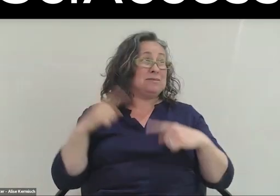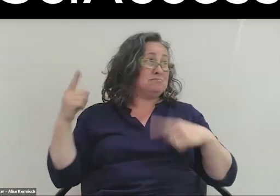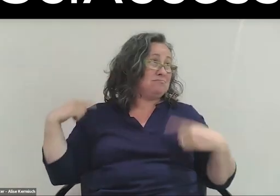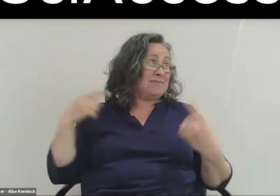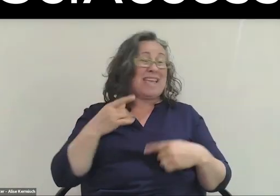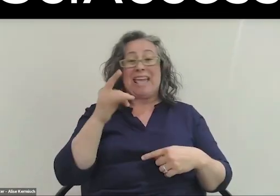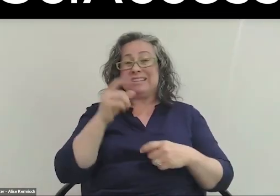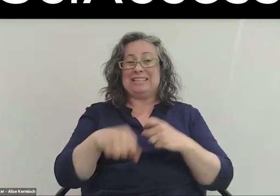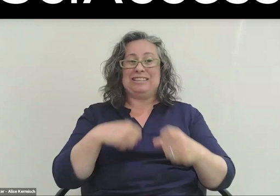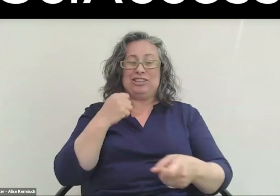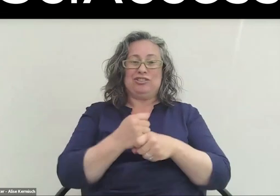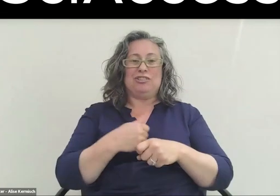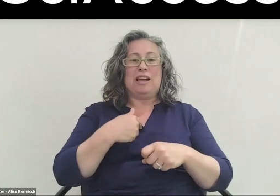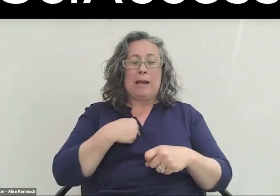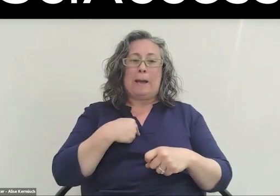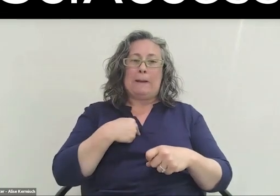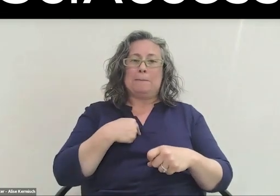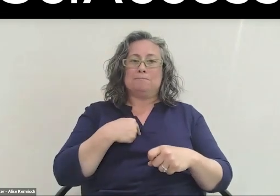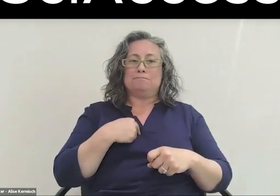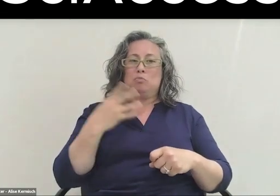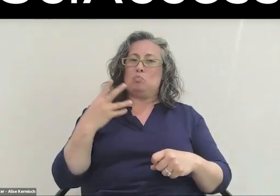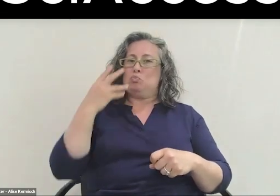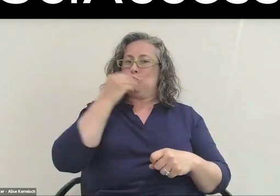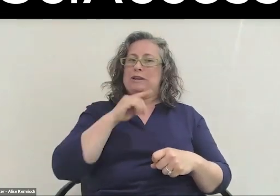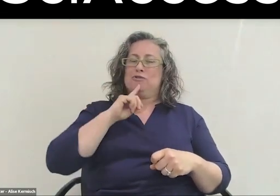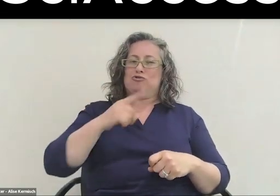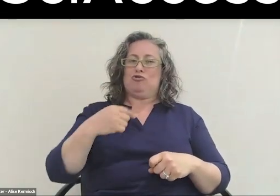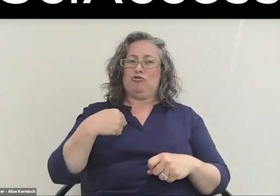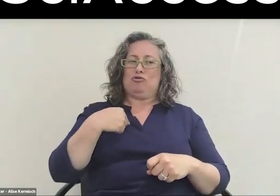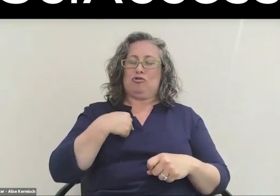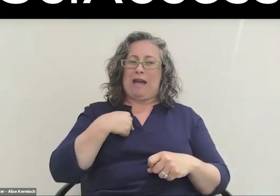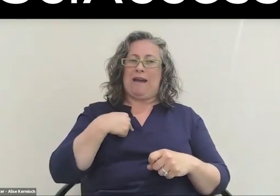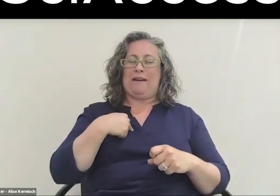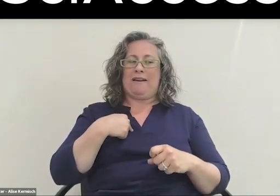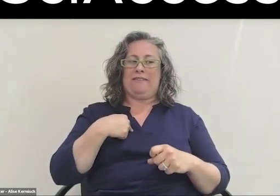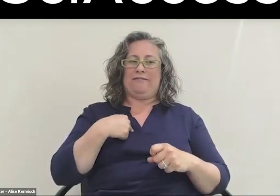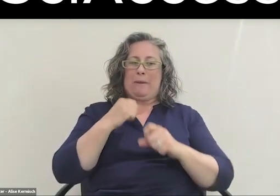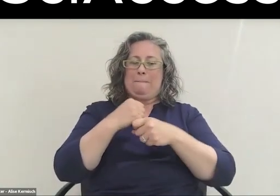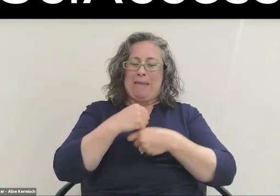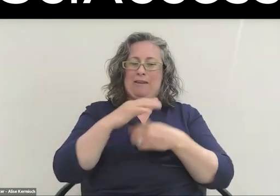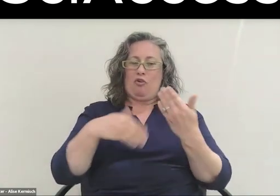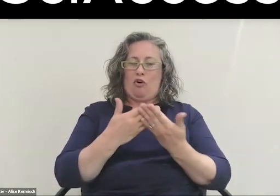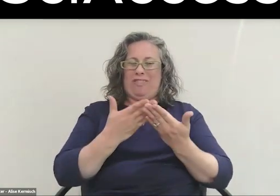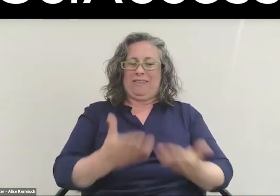so I'm pretty sure I've optimized all the elements of the course.